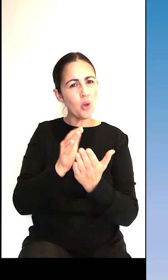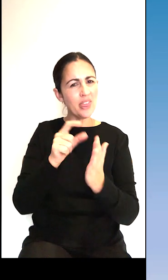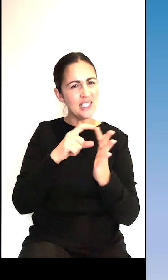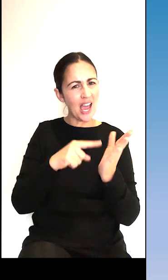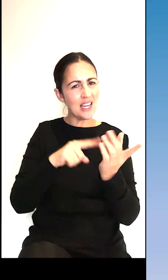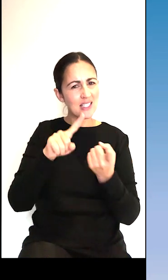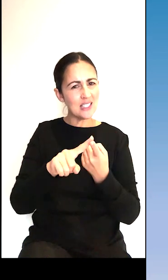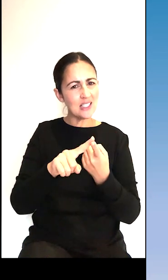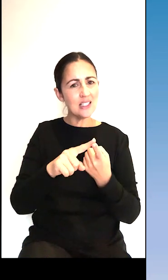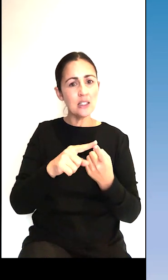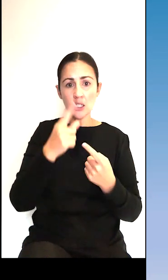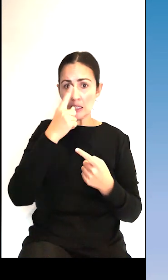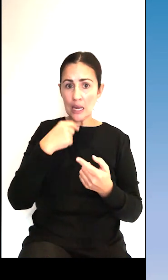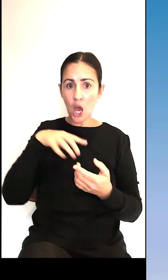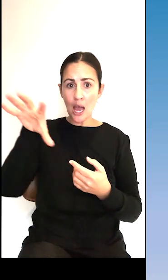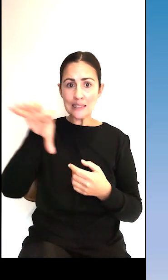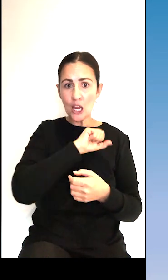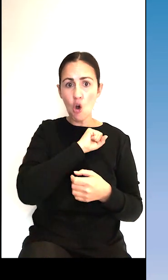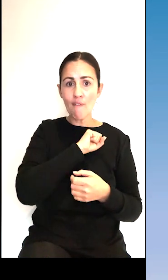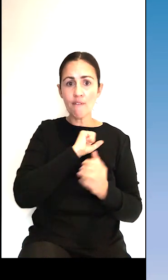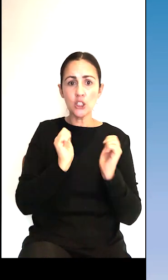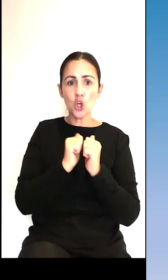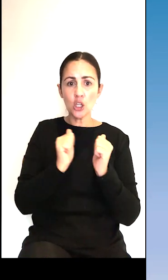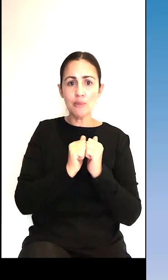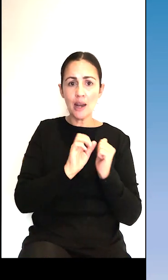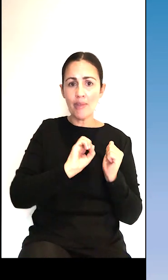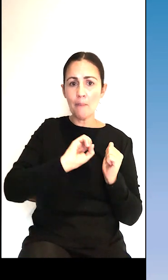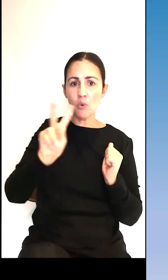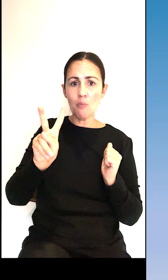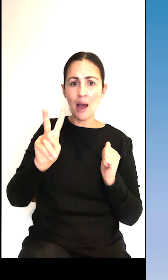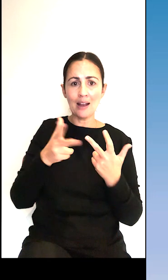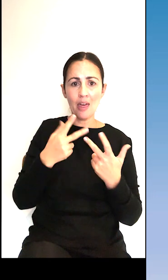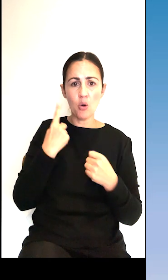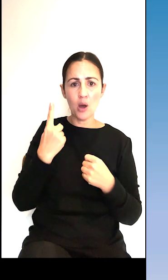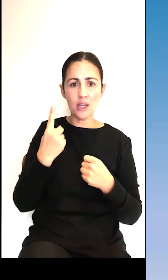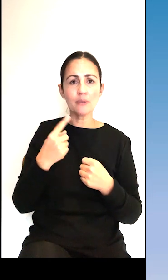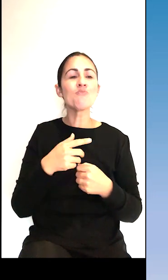Actually both really good questions Jane, and I'm glad you asked me so I could clarify. You're spot on.